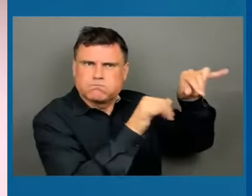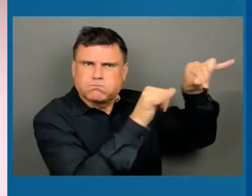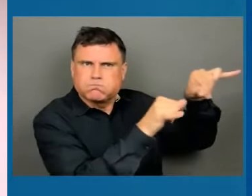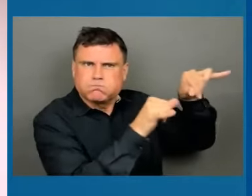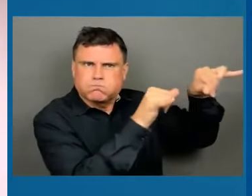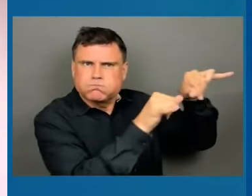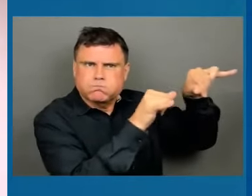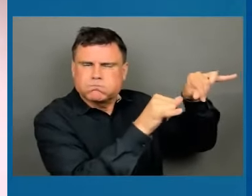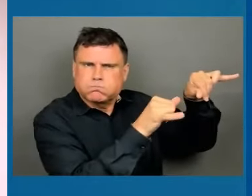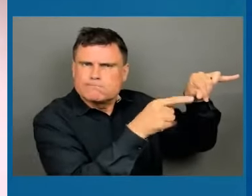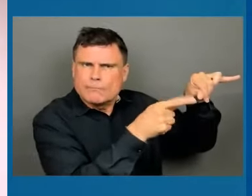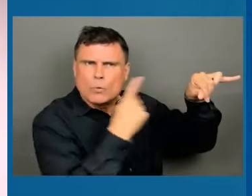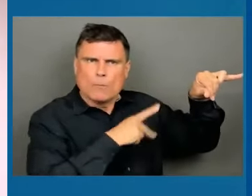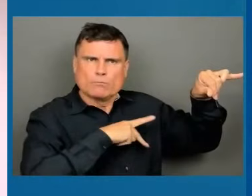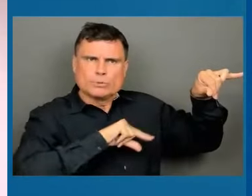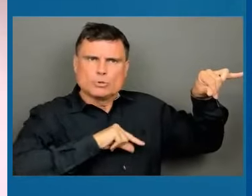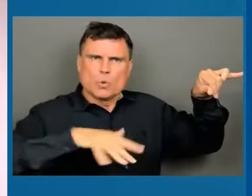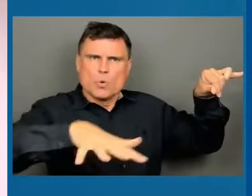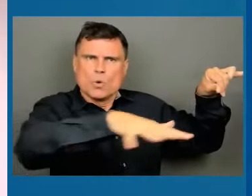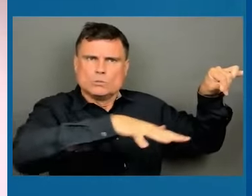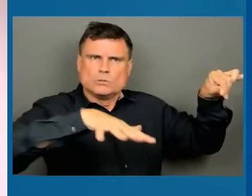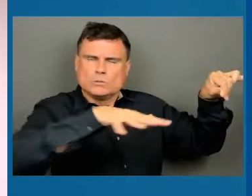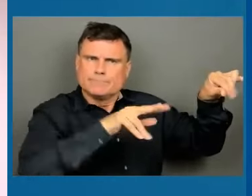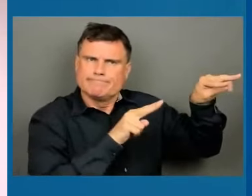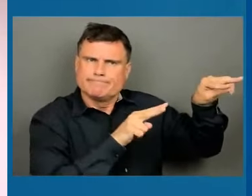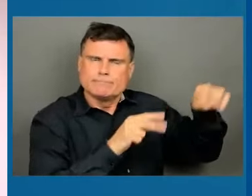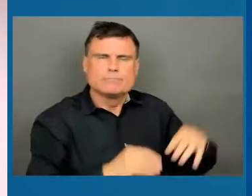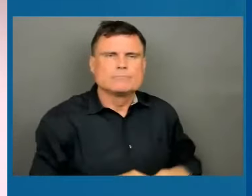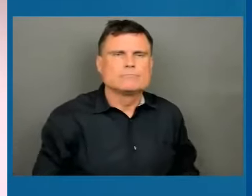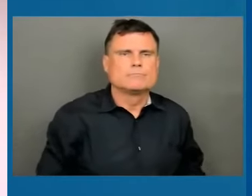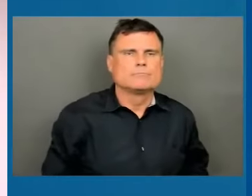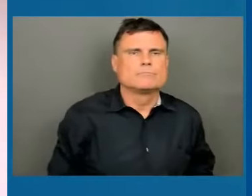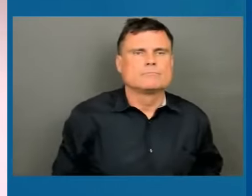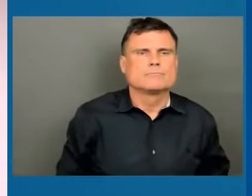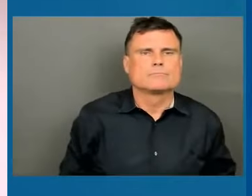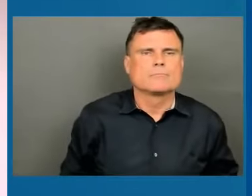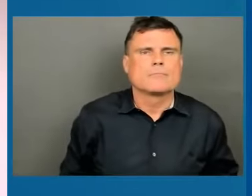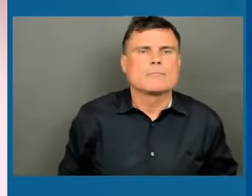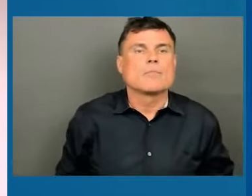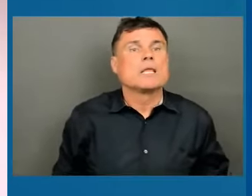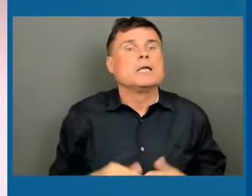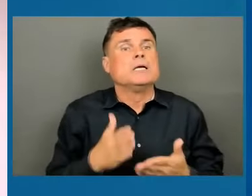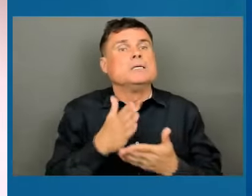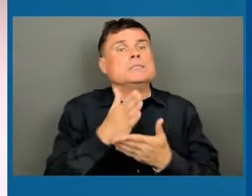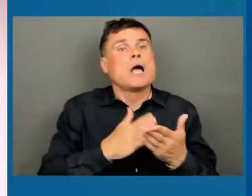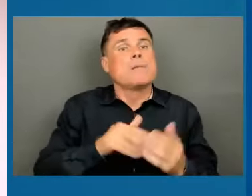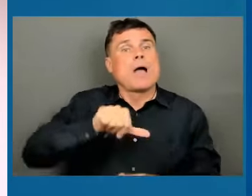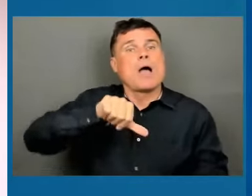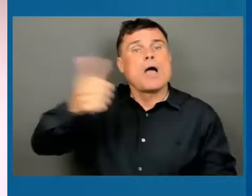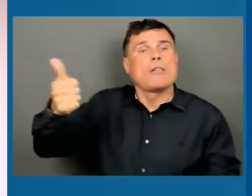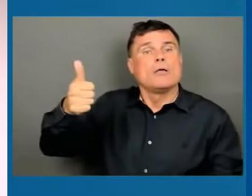the same patterns that we're seeing in some. Other streams